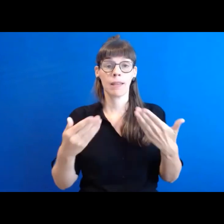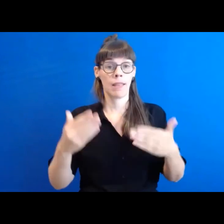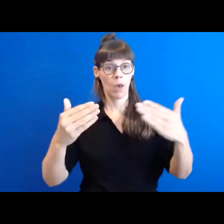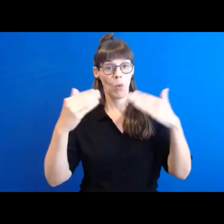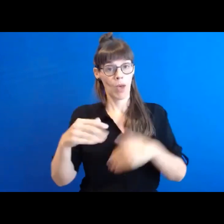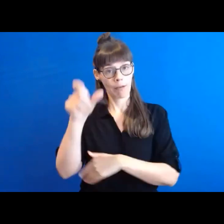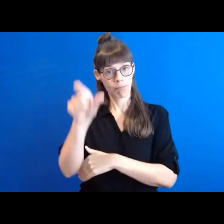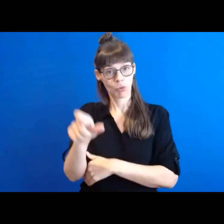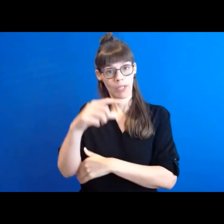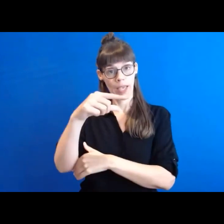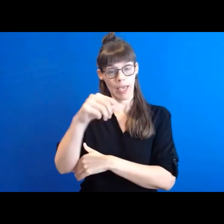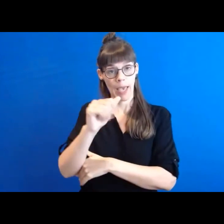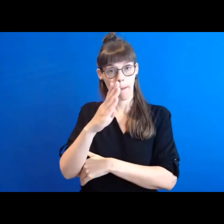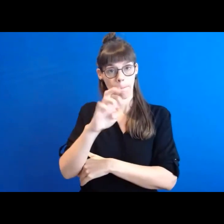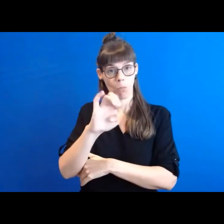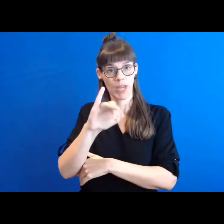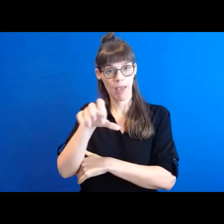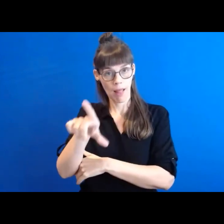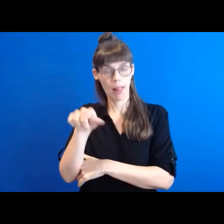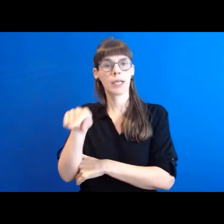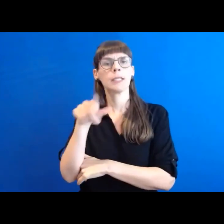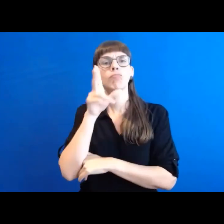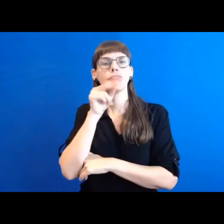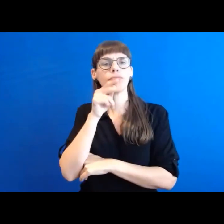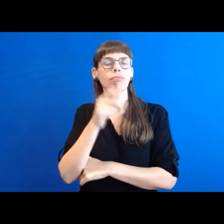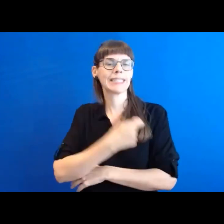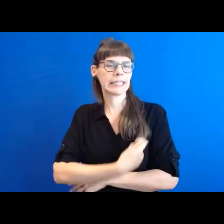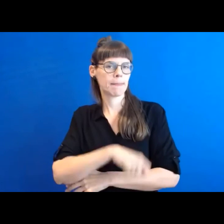in those circumstances. Thank you for that.